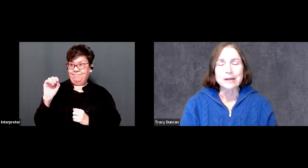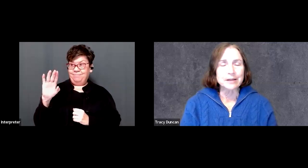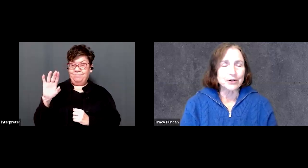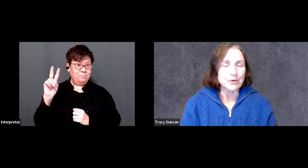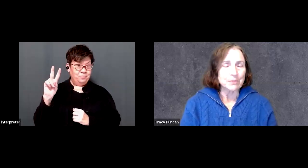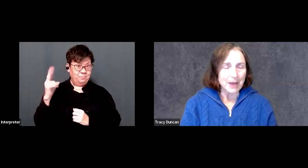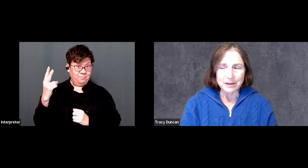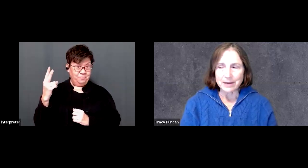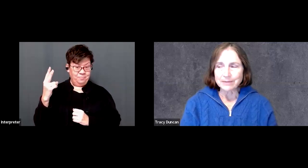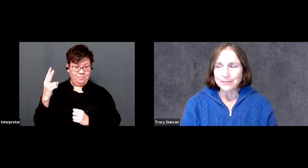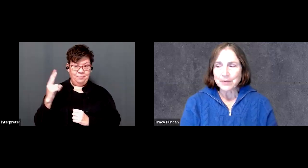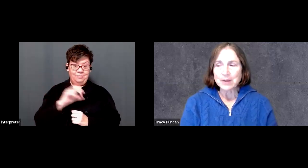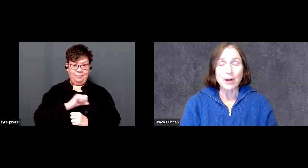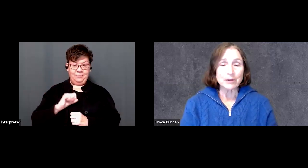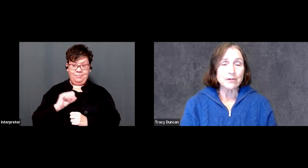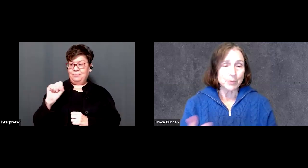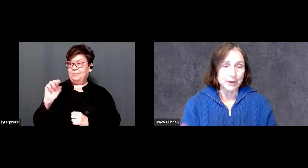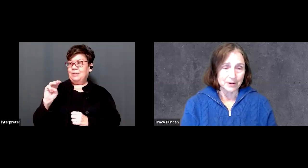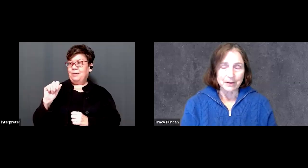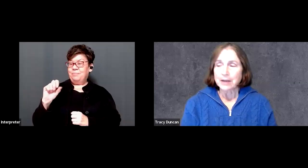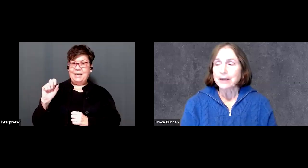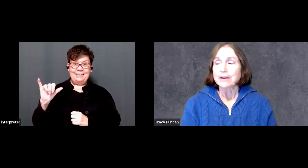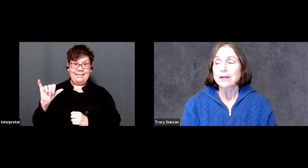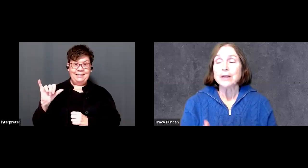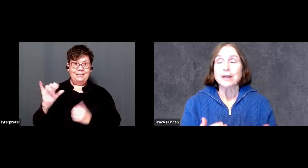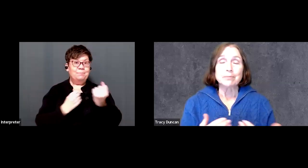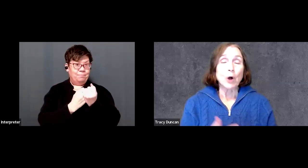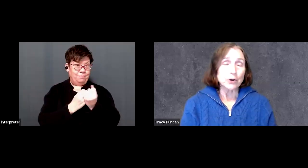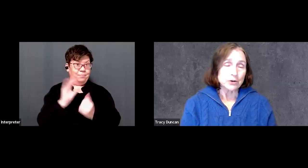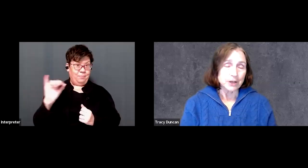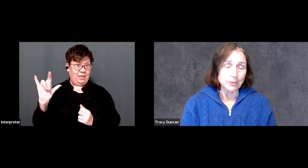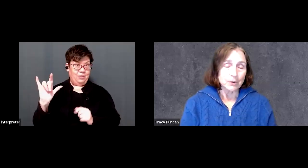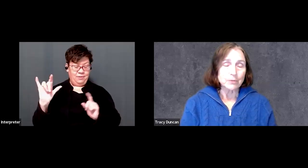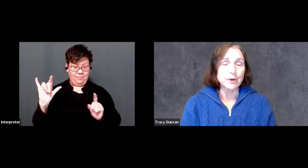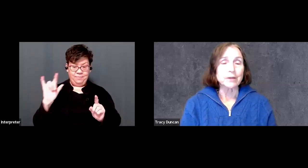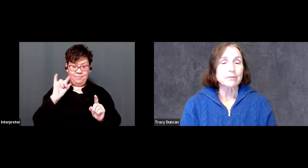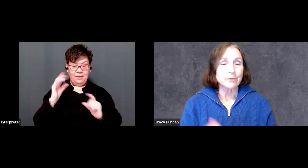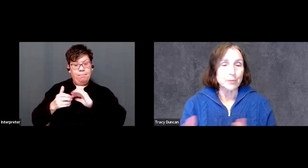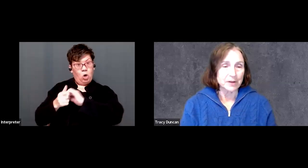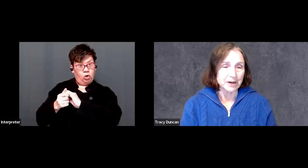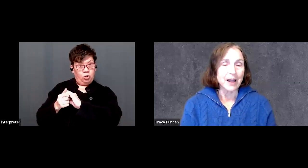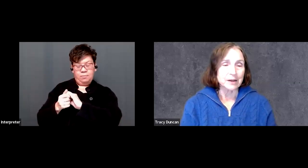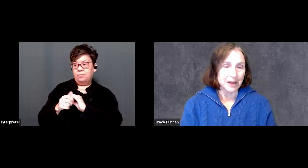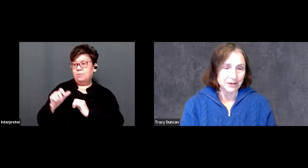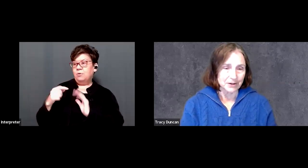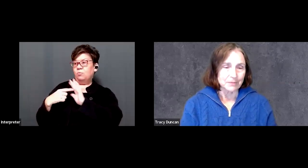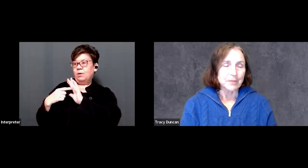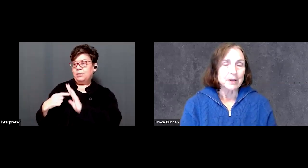Senator Massey sponsored the bill in partnership with Representative Alexander.